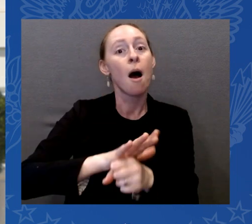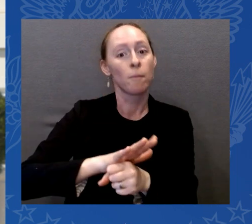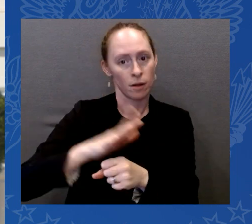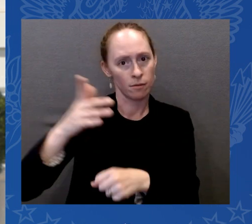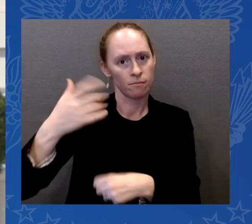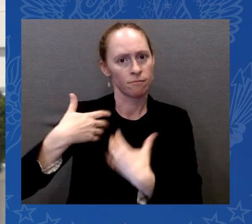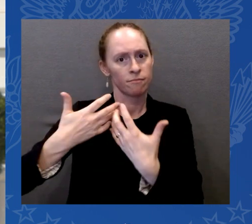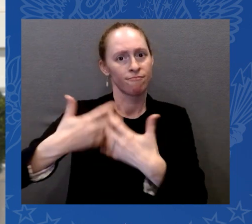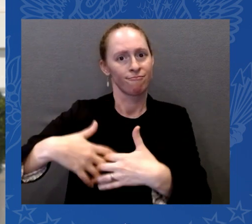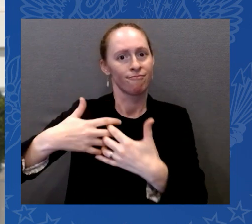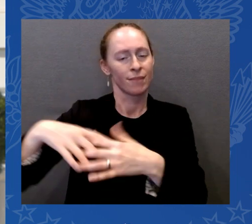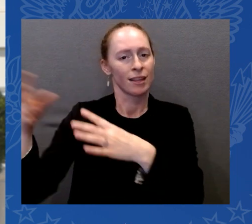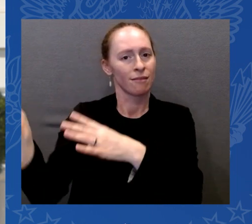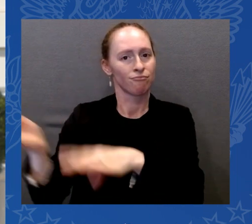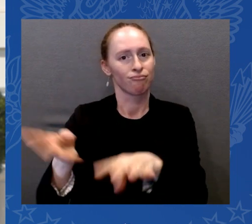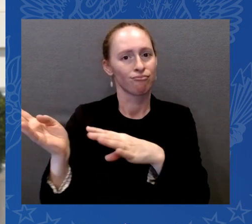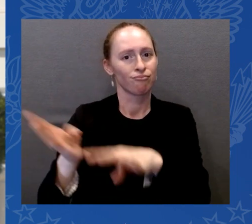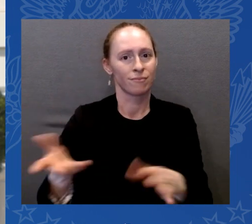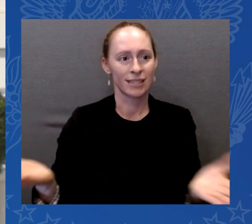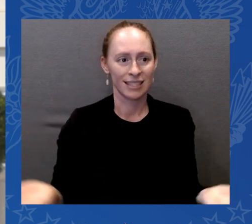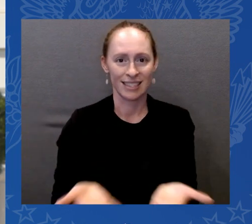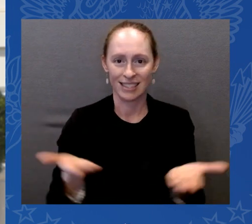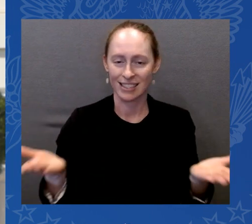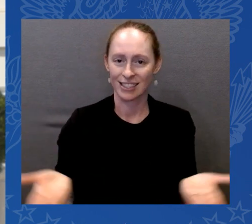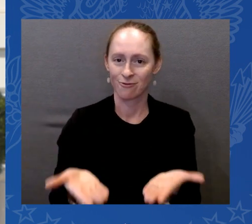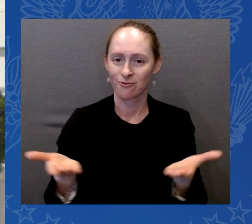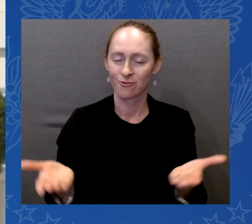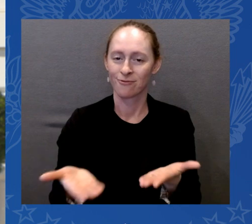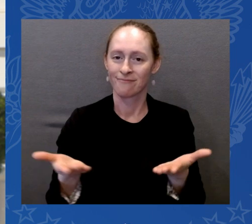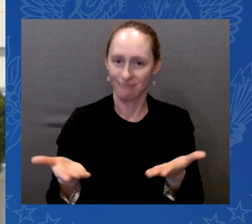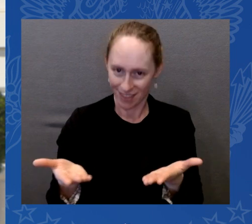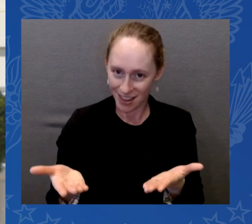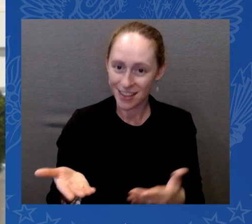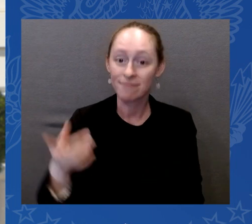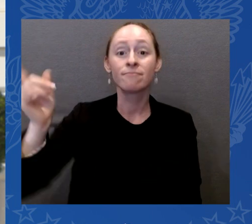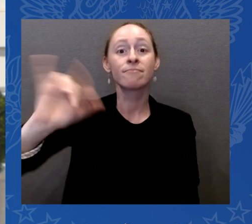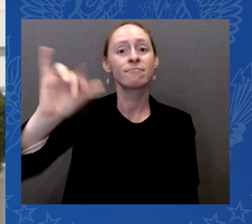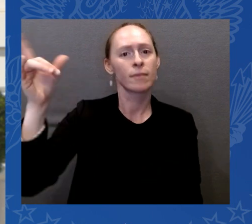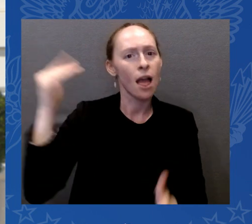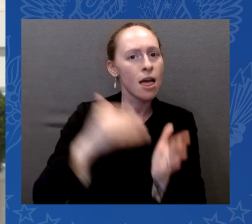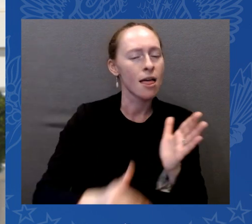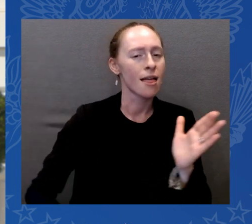I remember and repeatedly heard him say how he acknowledged how unions build the middle class.